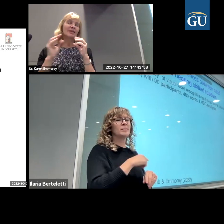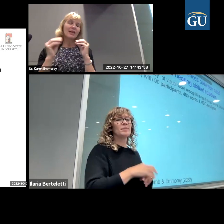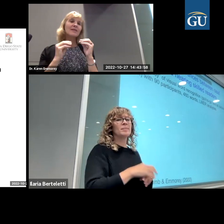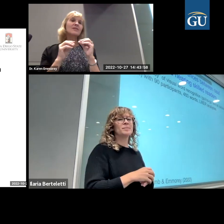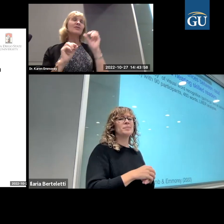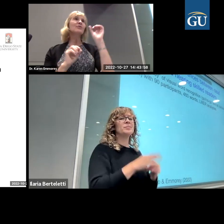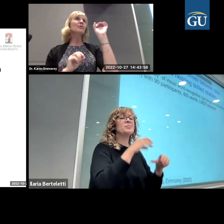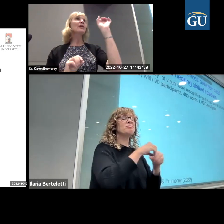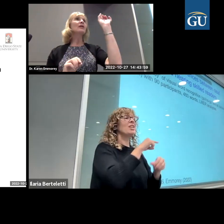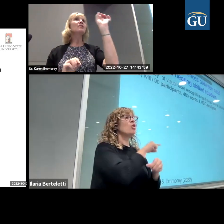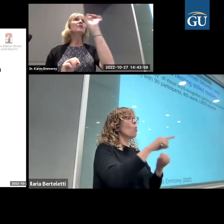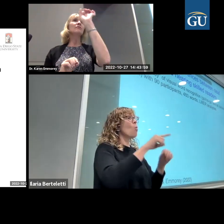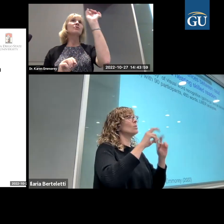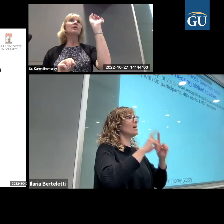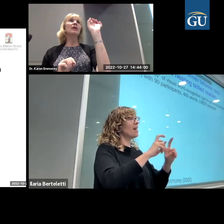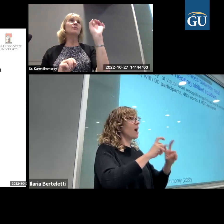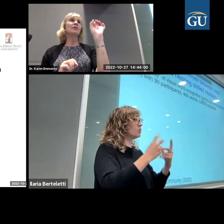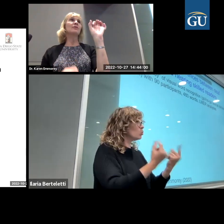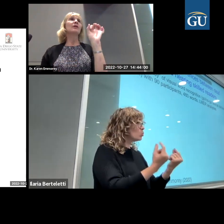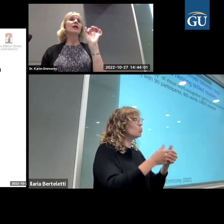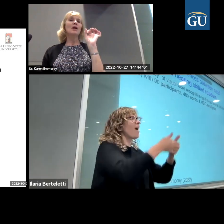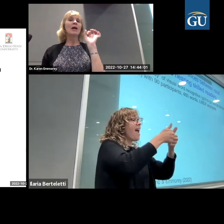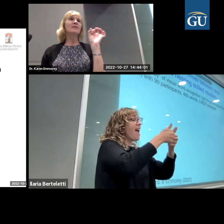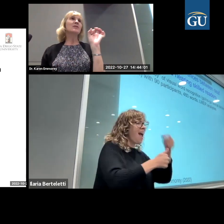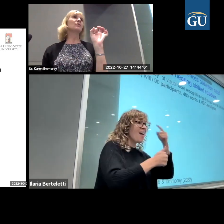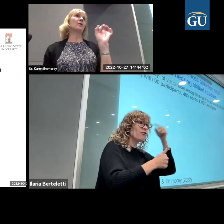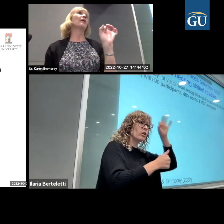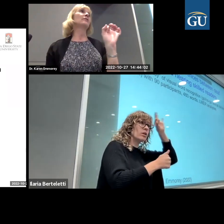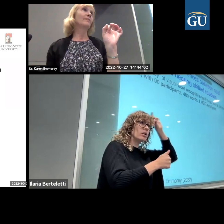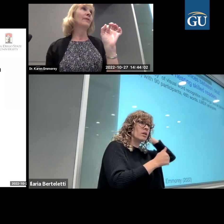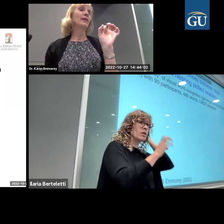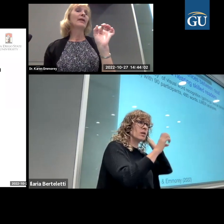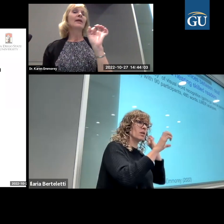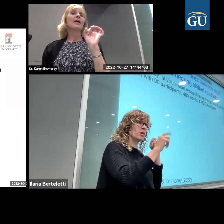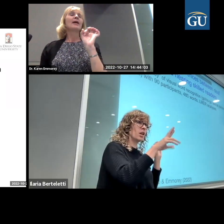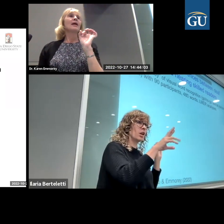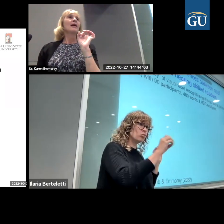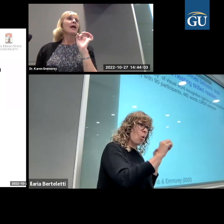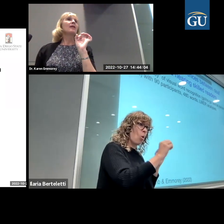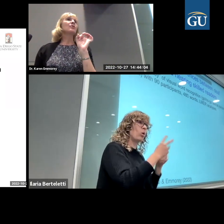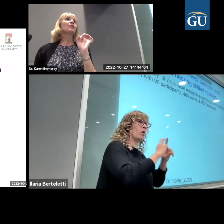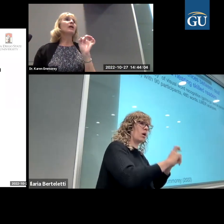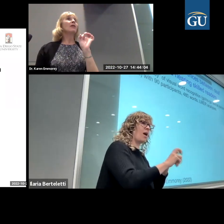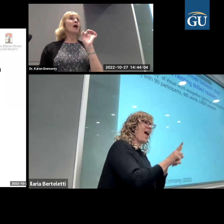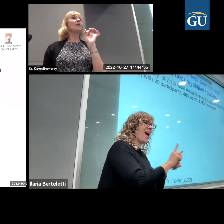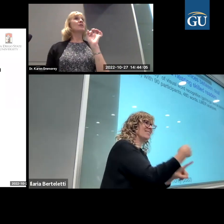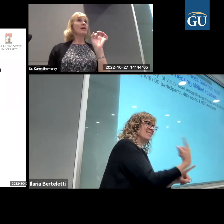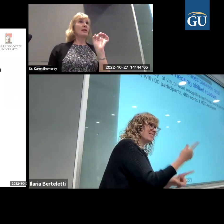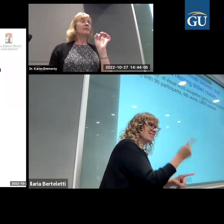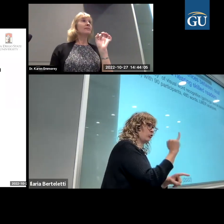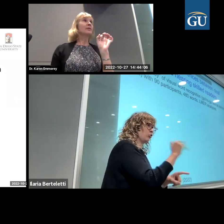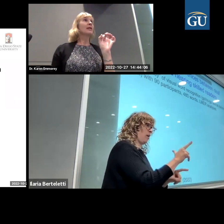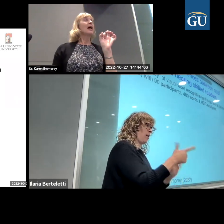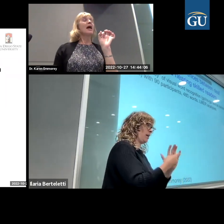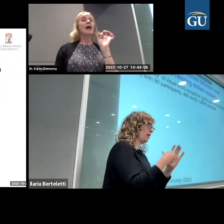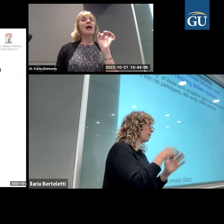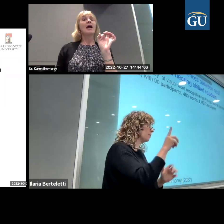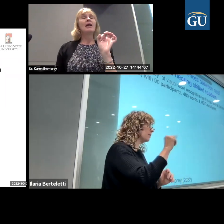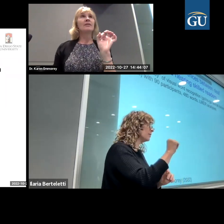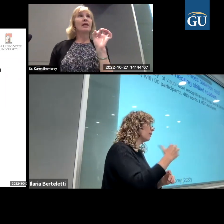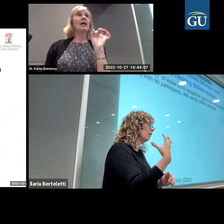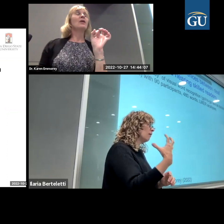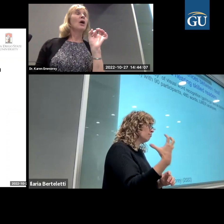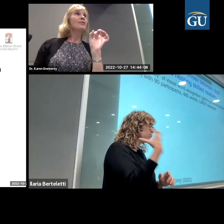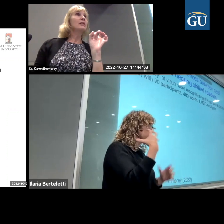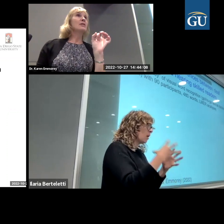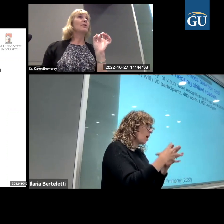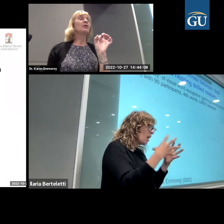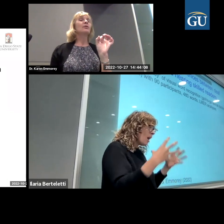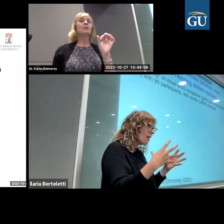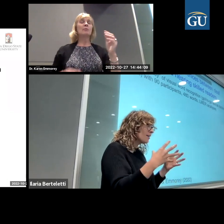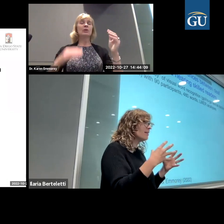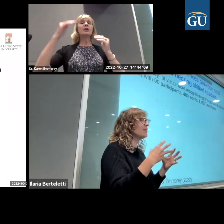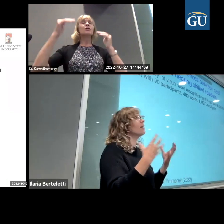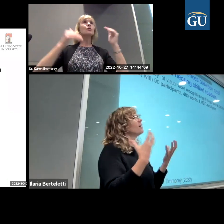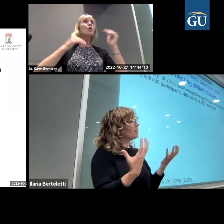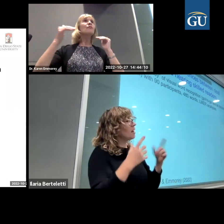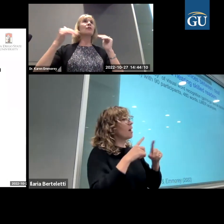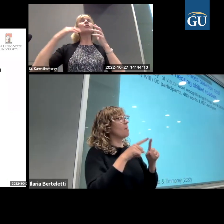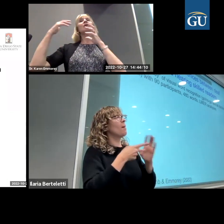and it also can tell you you can control, for if you're looking at effects of concreteness you can control for effects of frequency or the graphic neighborhood density. You could really narrow in on the effect that you're looking at with these types of models.